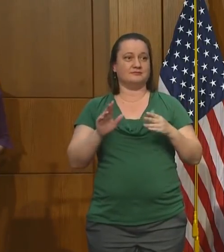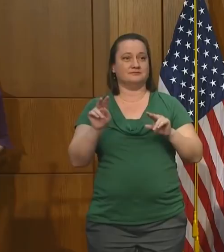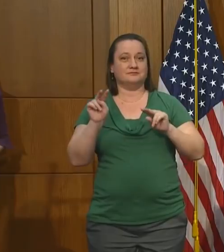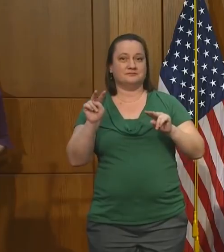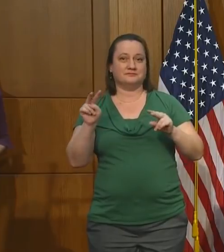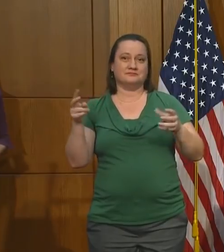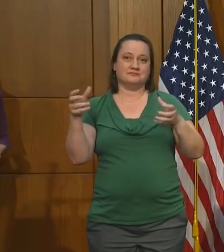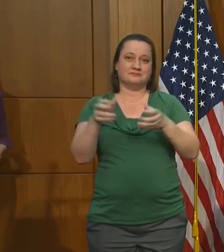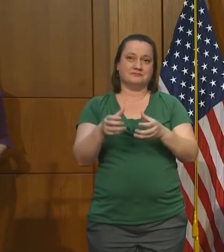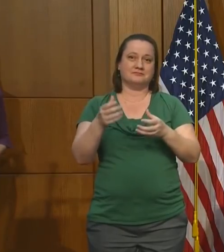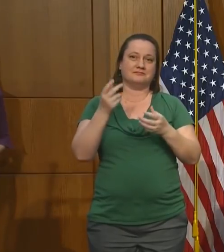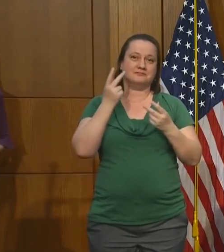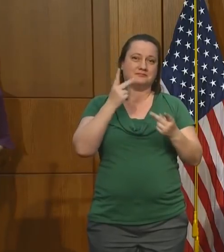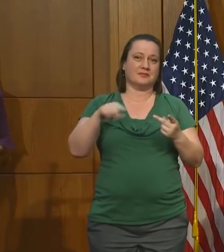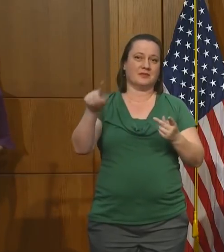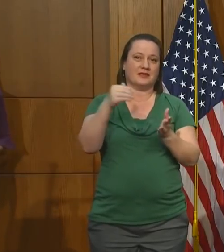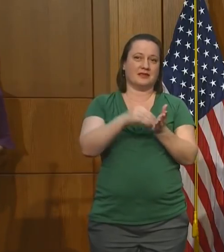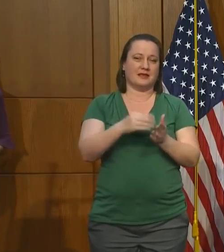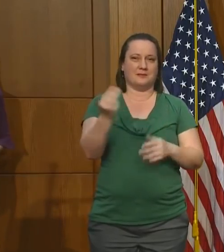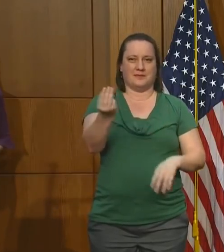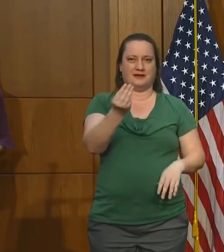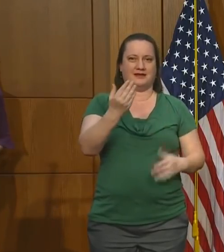HOPE THAT ALL OF YOU HAVE A SAFE. AND PEACEFUL WEEKEND AND